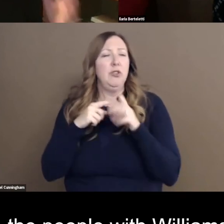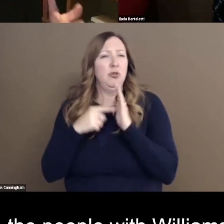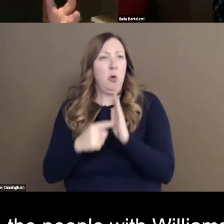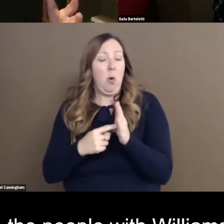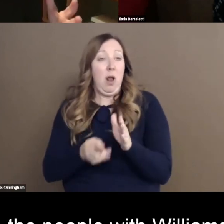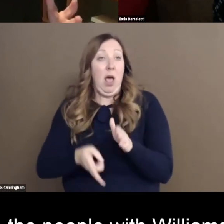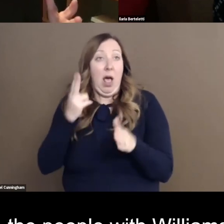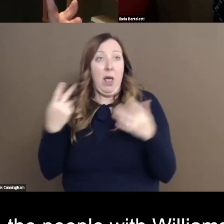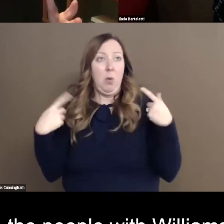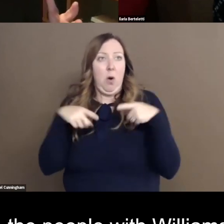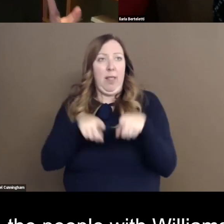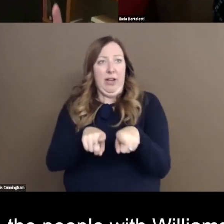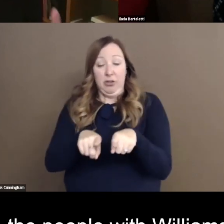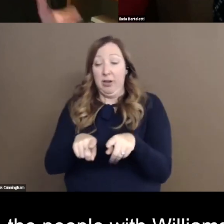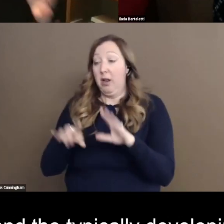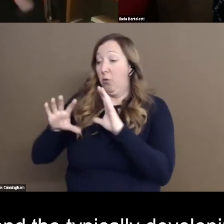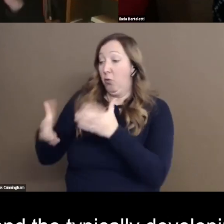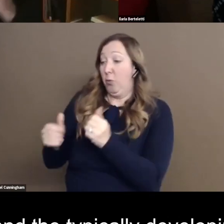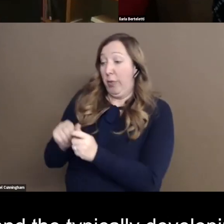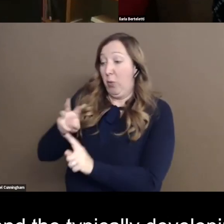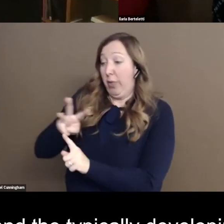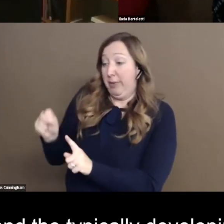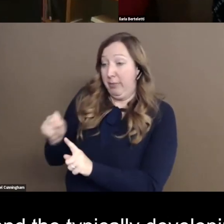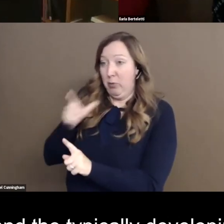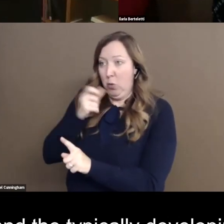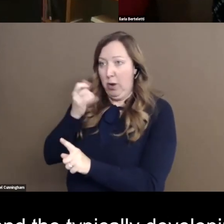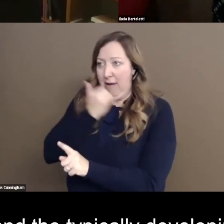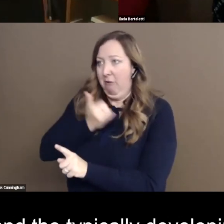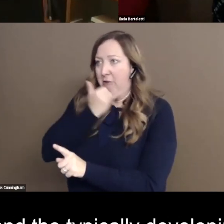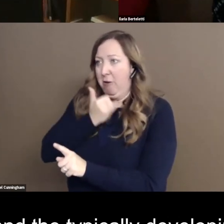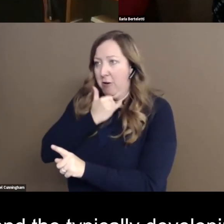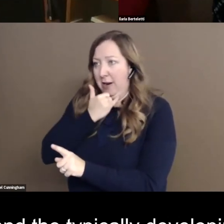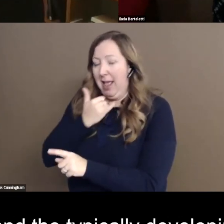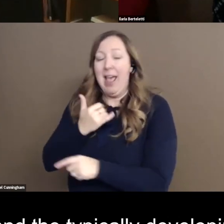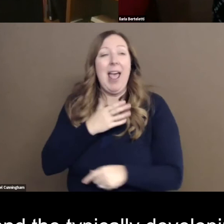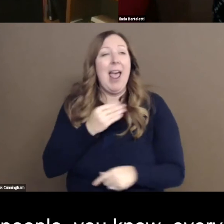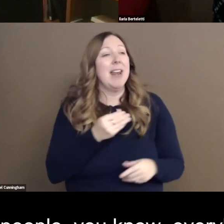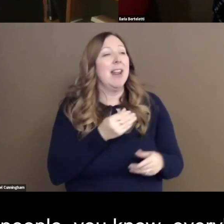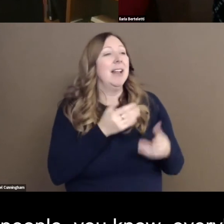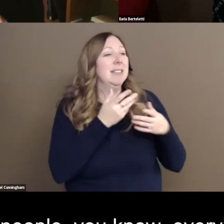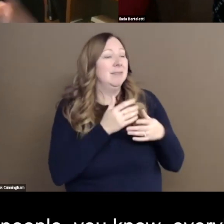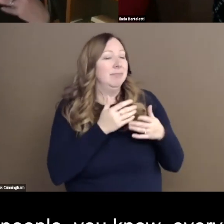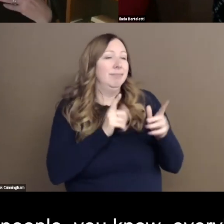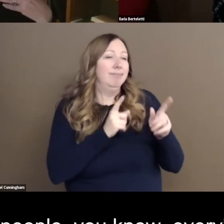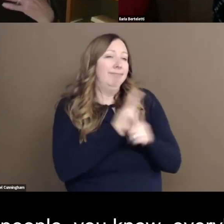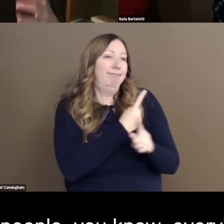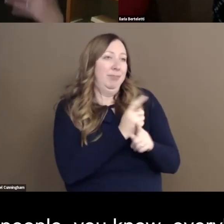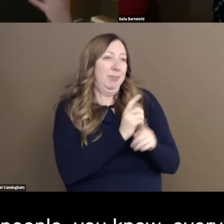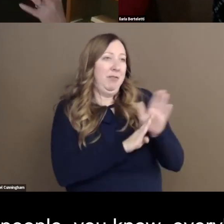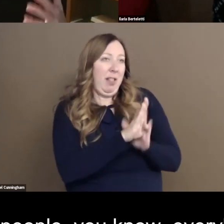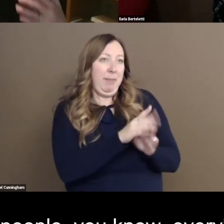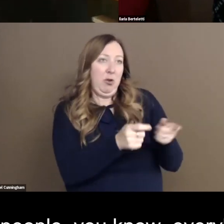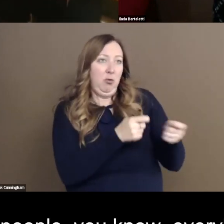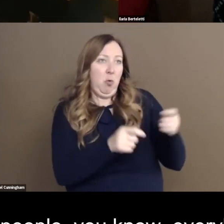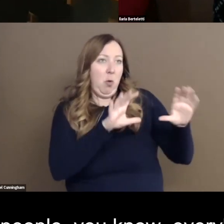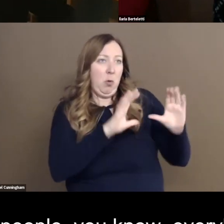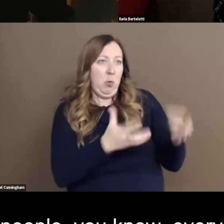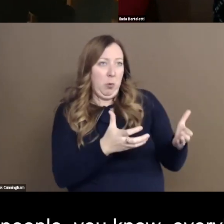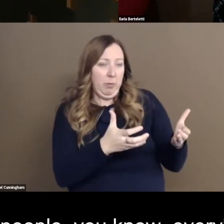with williams syndrome who made errors and the typically developing controls all the groups so people you know